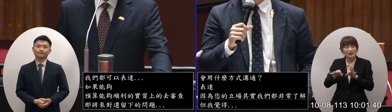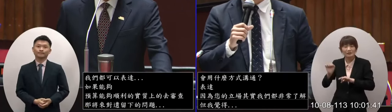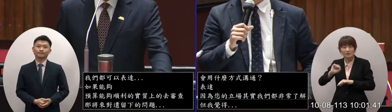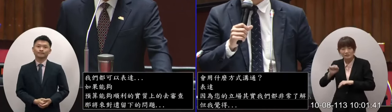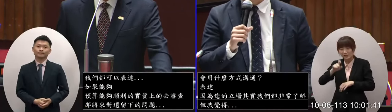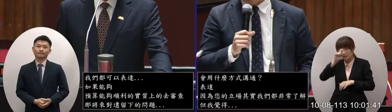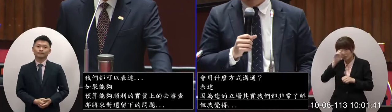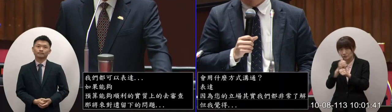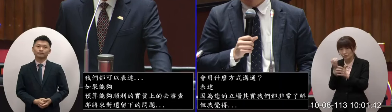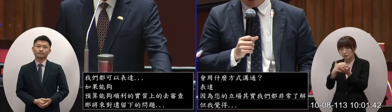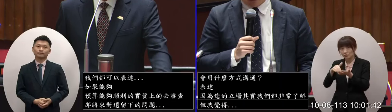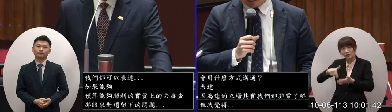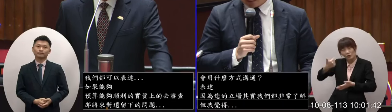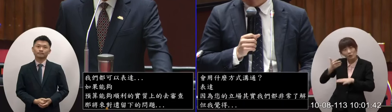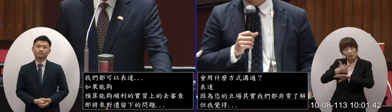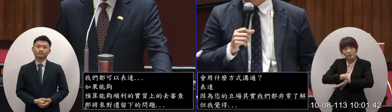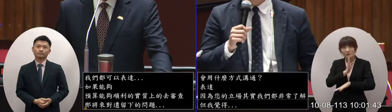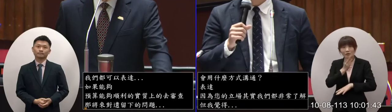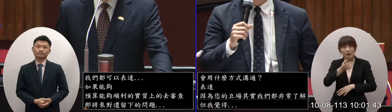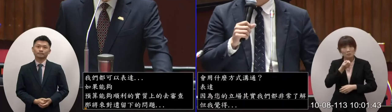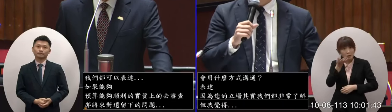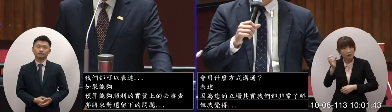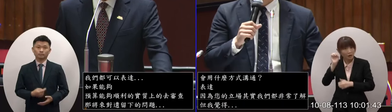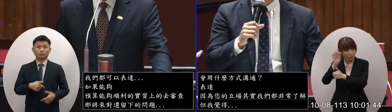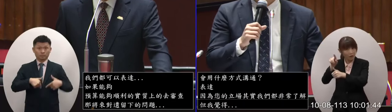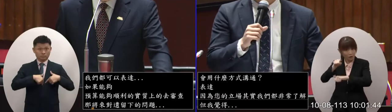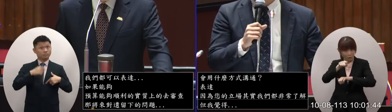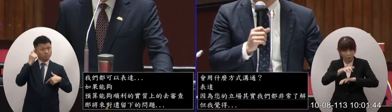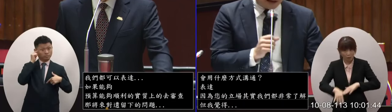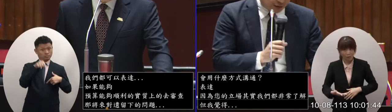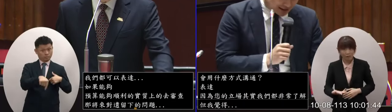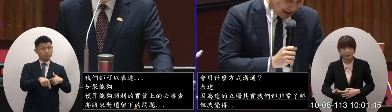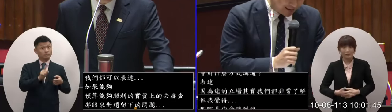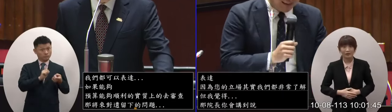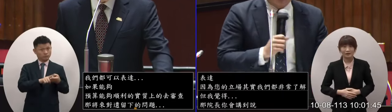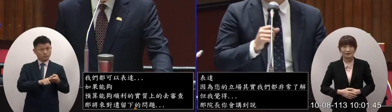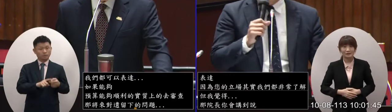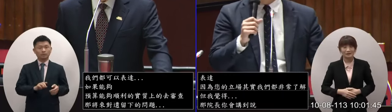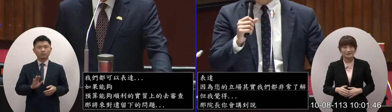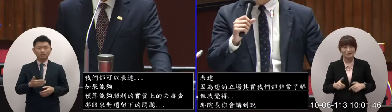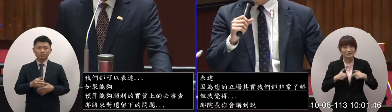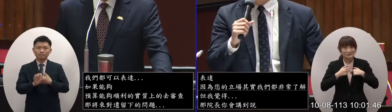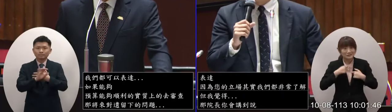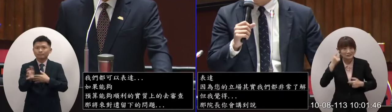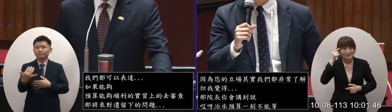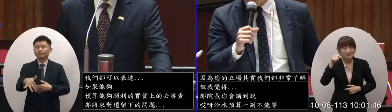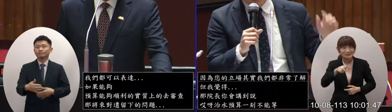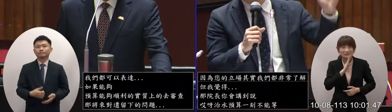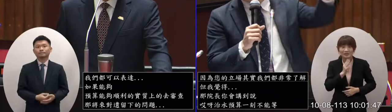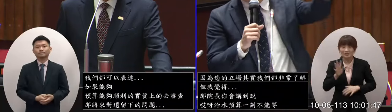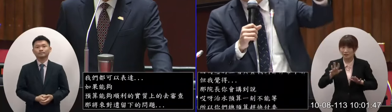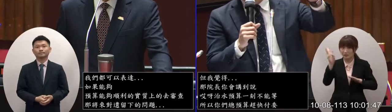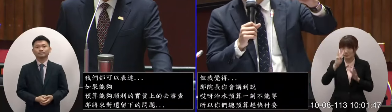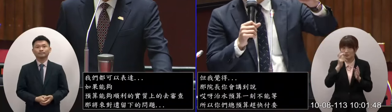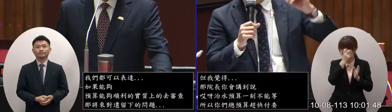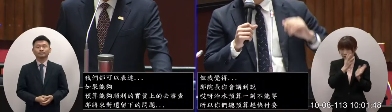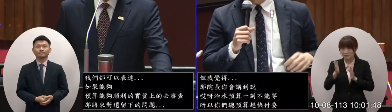You will talk about it. Are you saying this? I think so in my heart, but I think you think so in your heart. The current water control budget is in your hands because